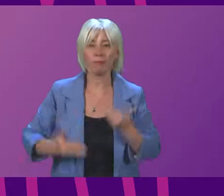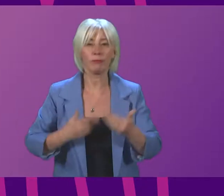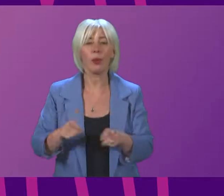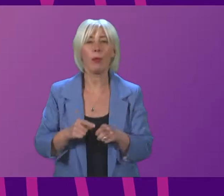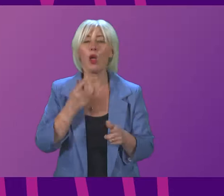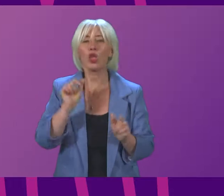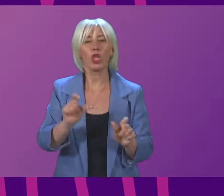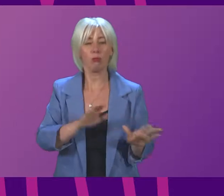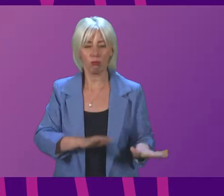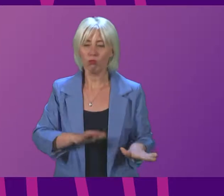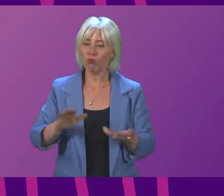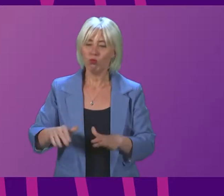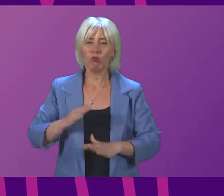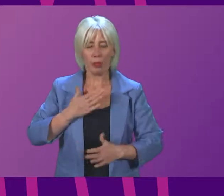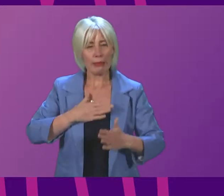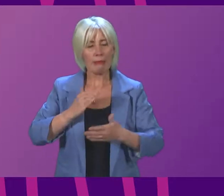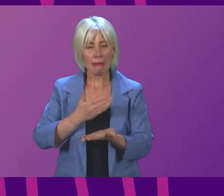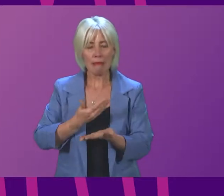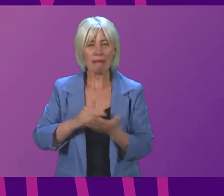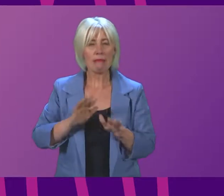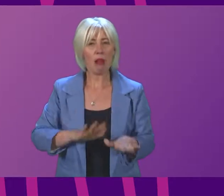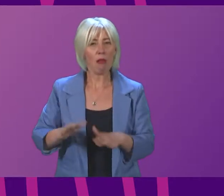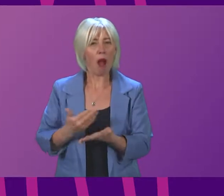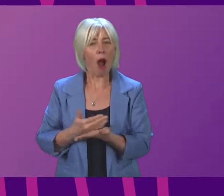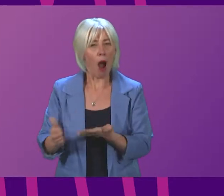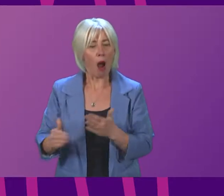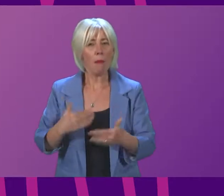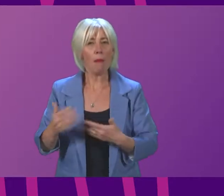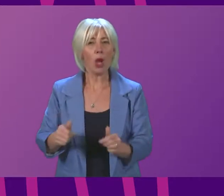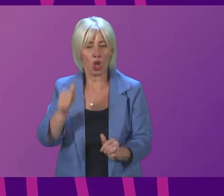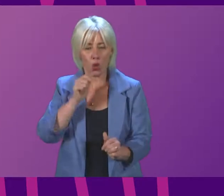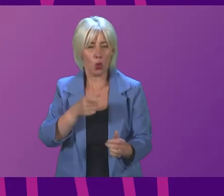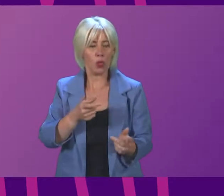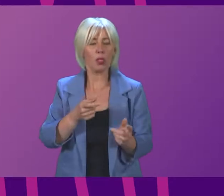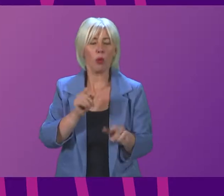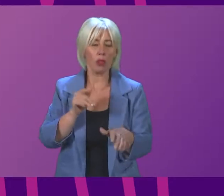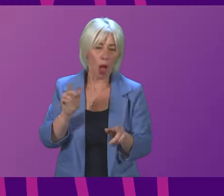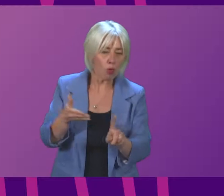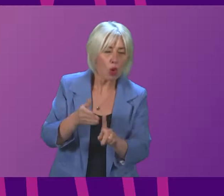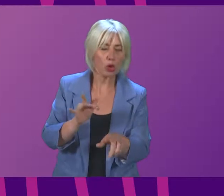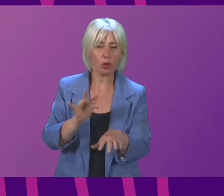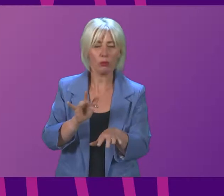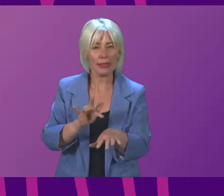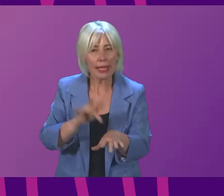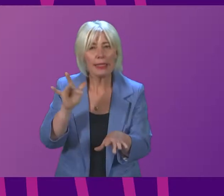calm head, and that she will approach experiences of the pandemic sensitively and sympathetically.